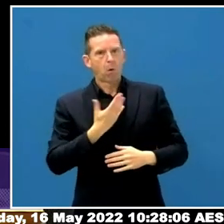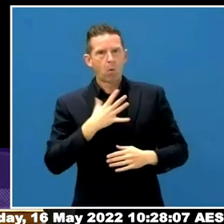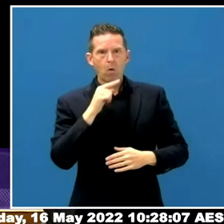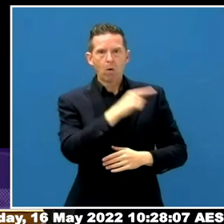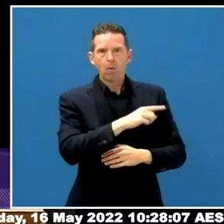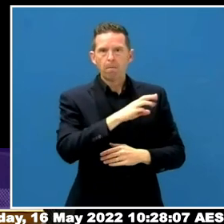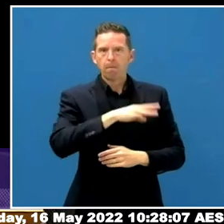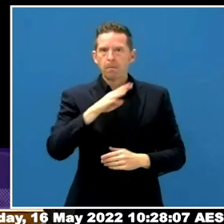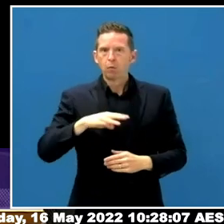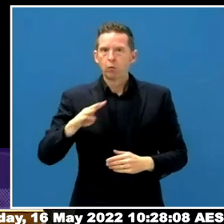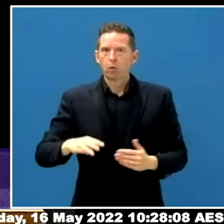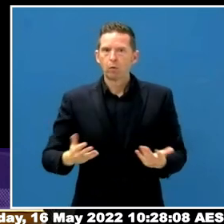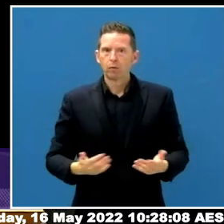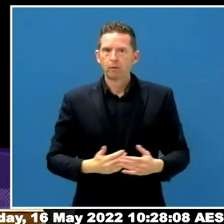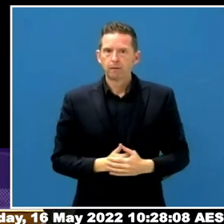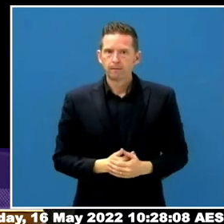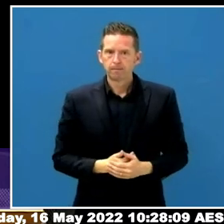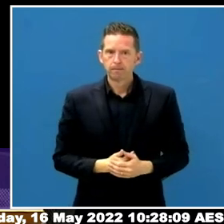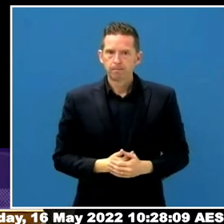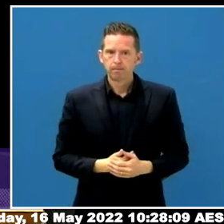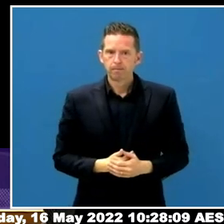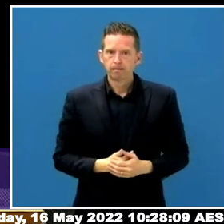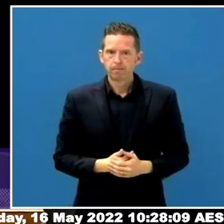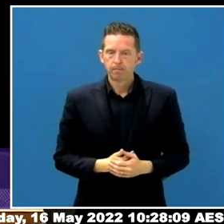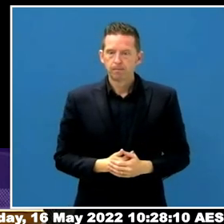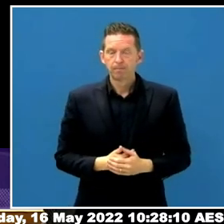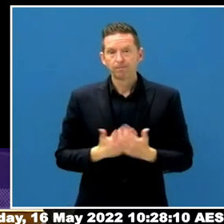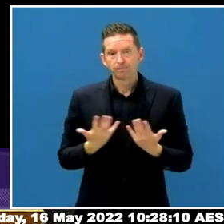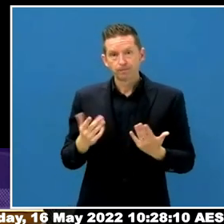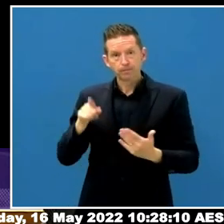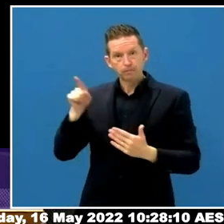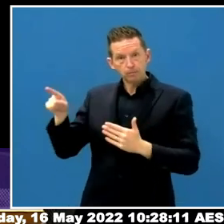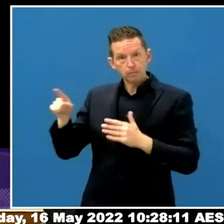Commissioners, there is no evidence that Daniel Nuumaalii's employer, Afford, was